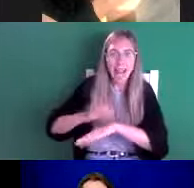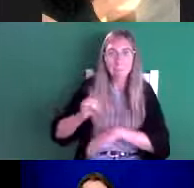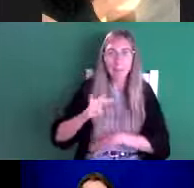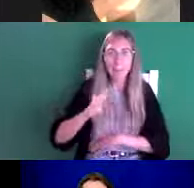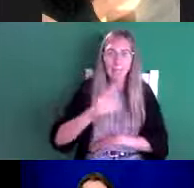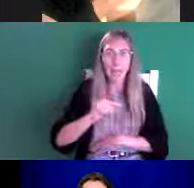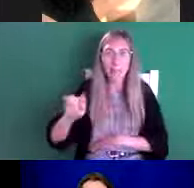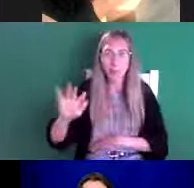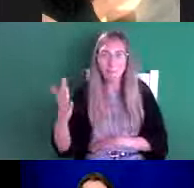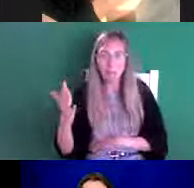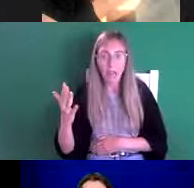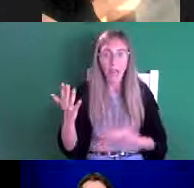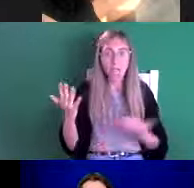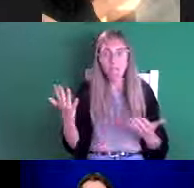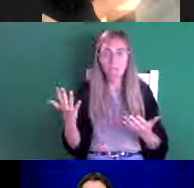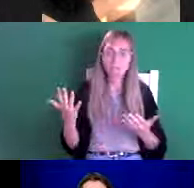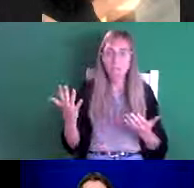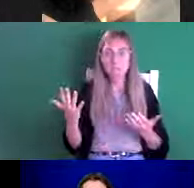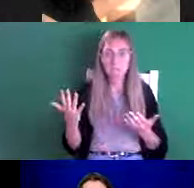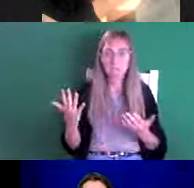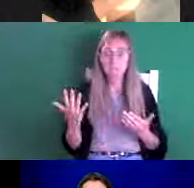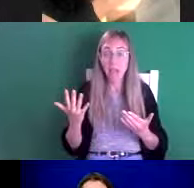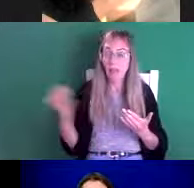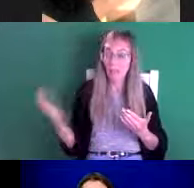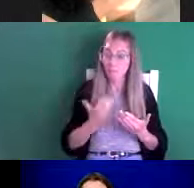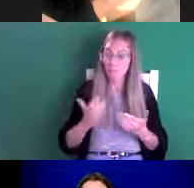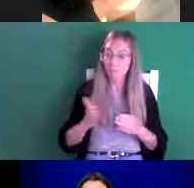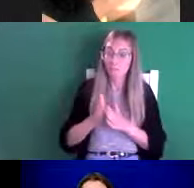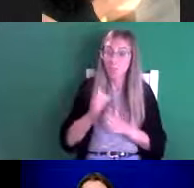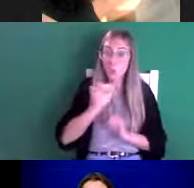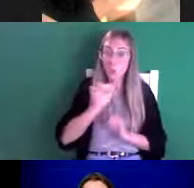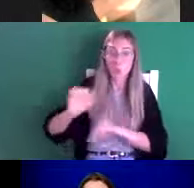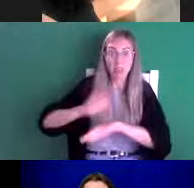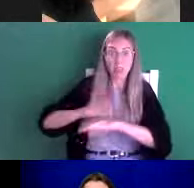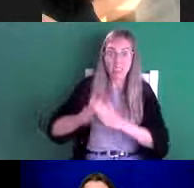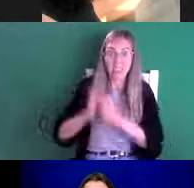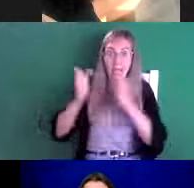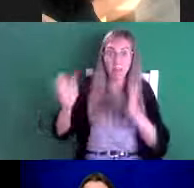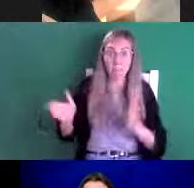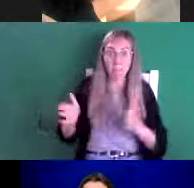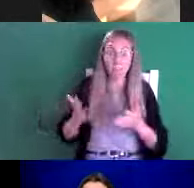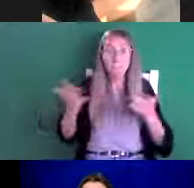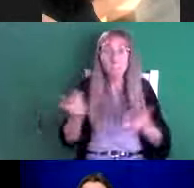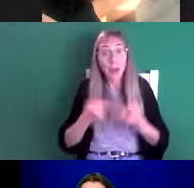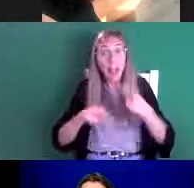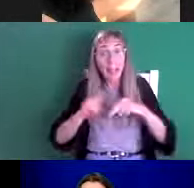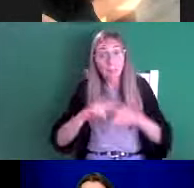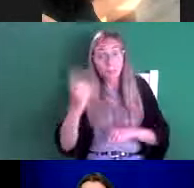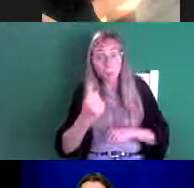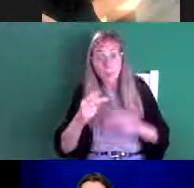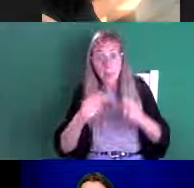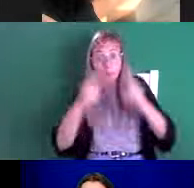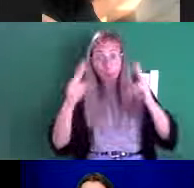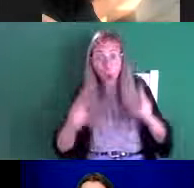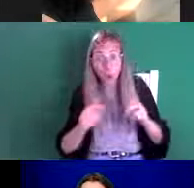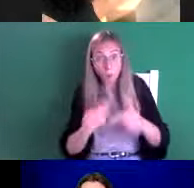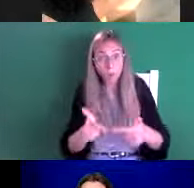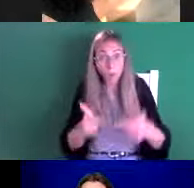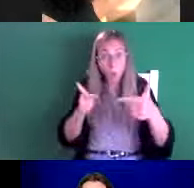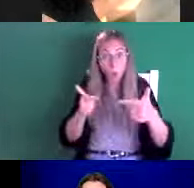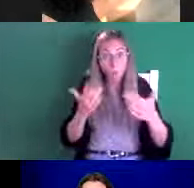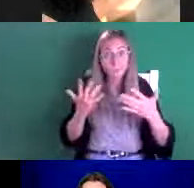a home there and move in but be an interesting one um obviously one second might just not be